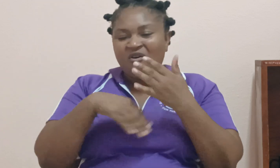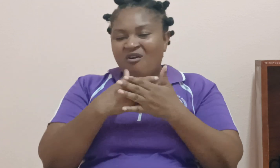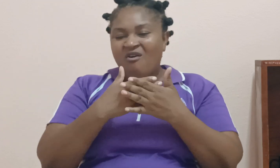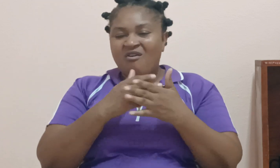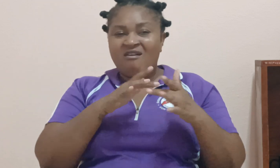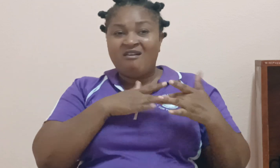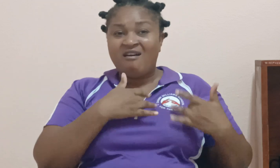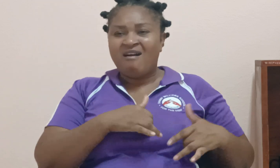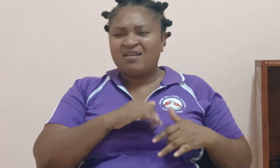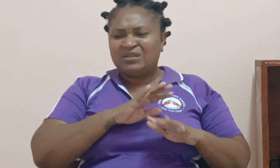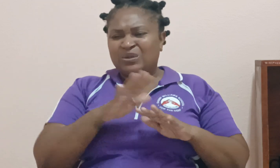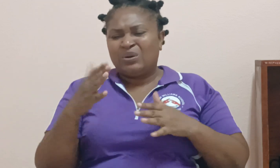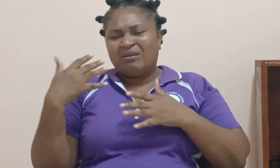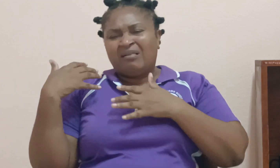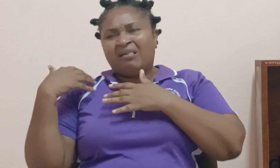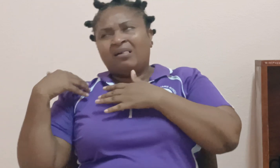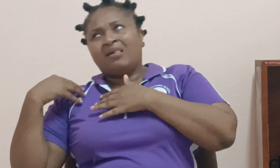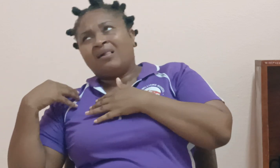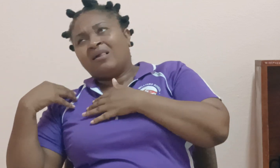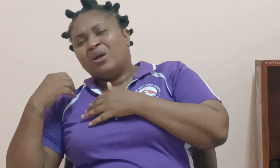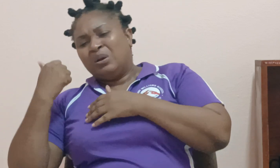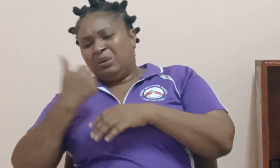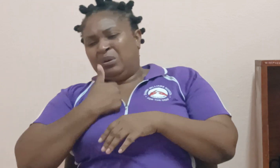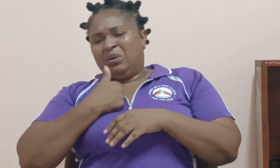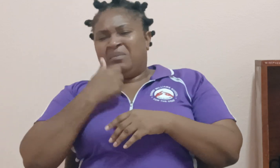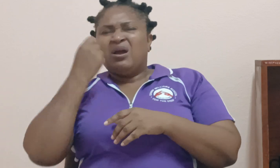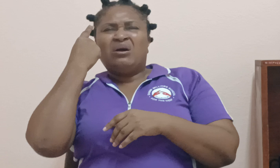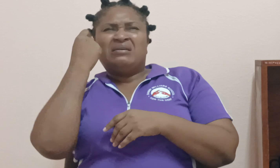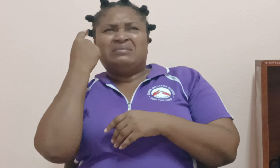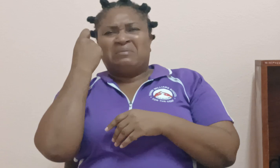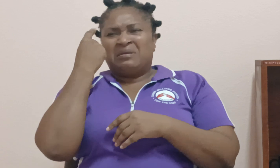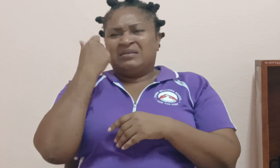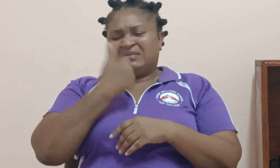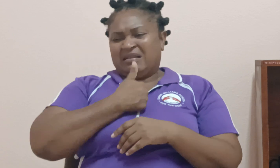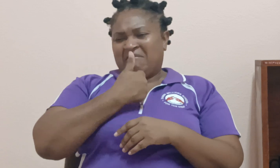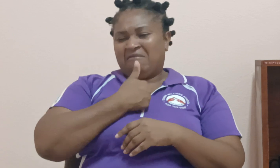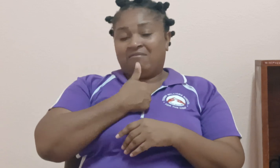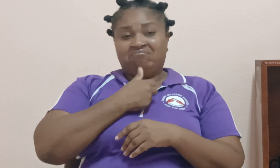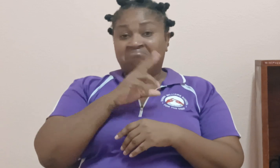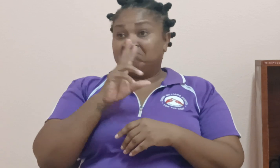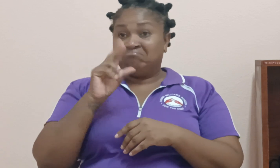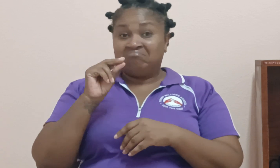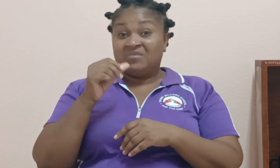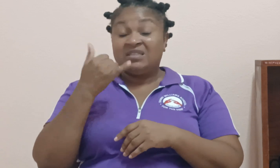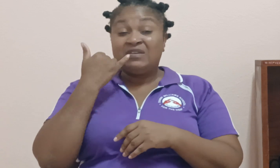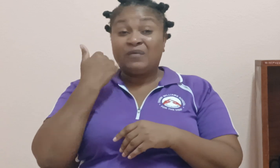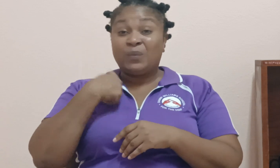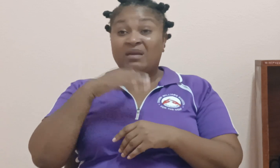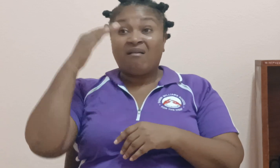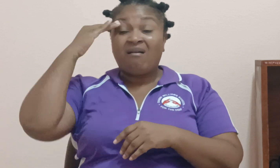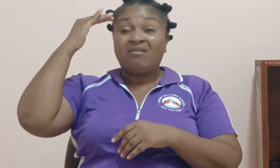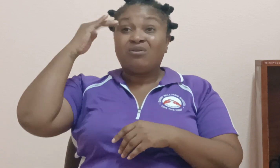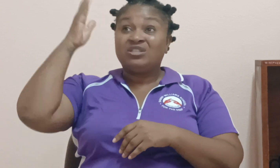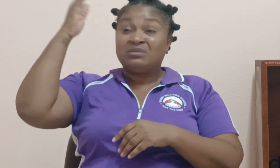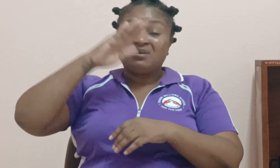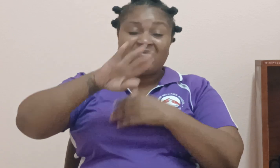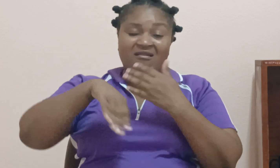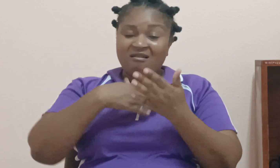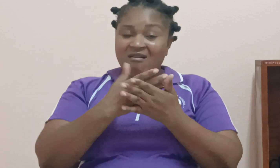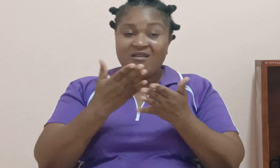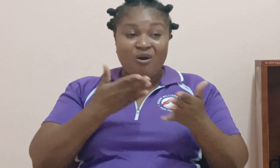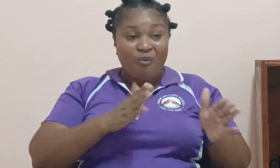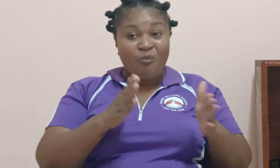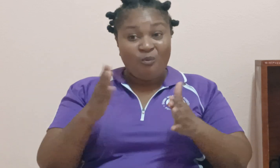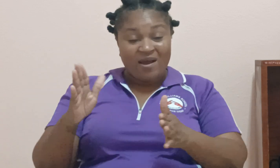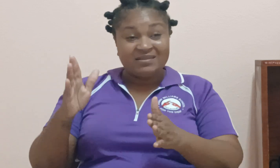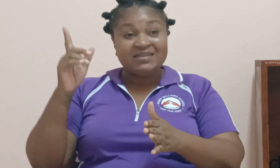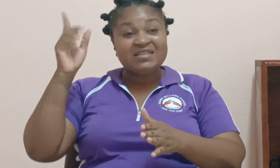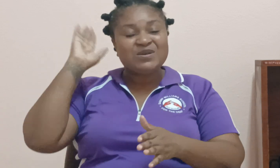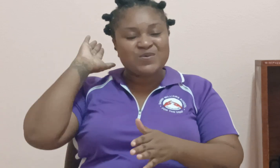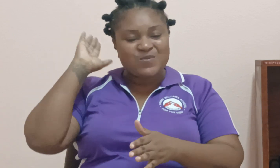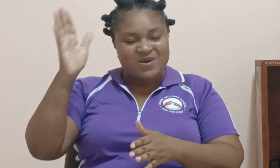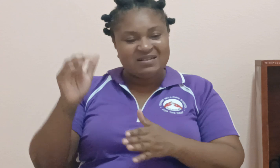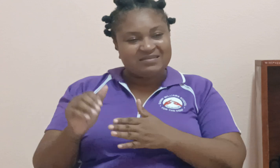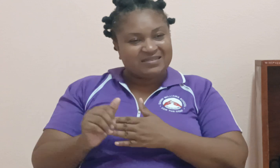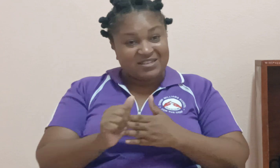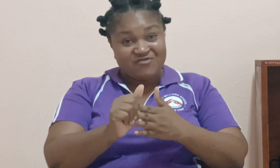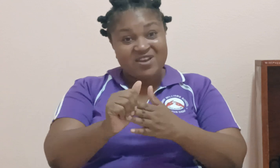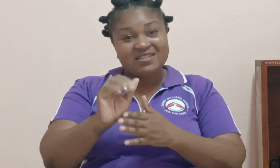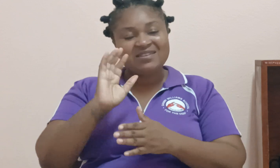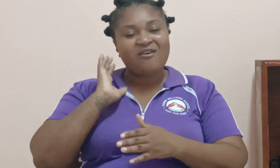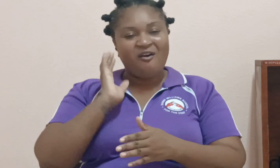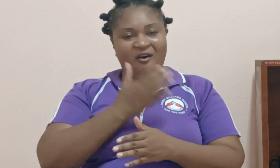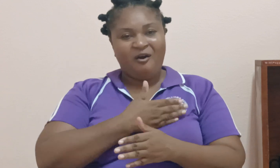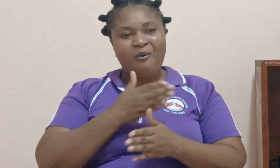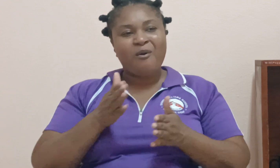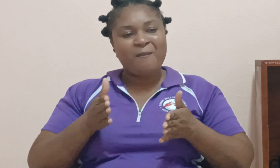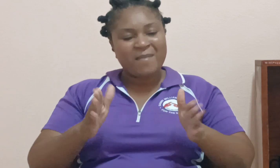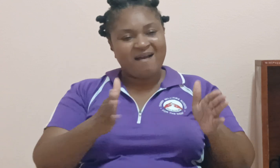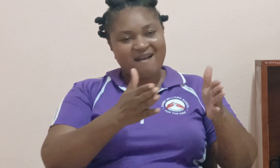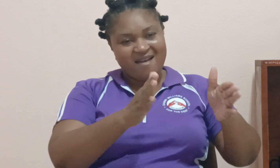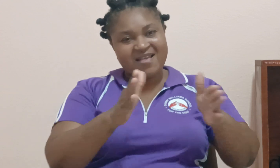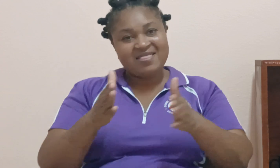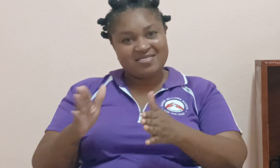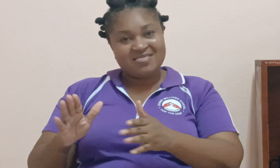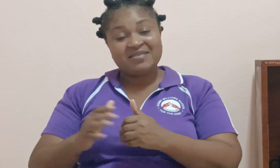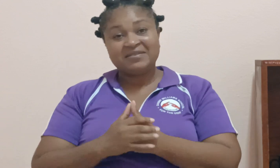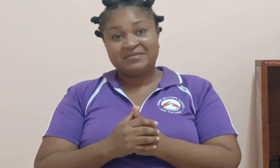unto our own understanding, if we acknowledge him in all our ways, he SHALL direct our paths.